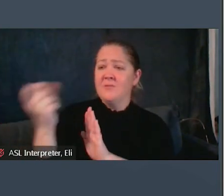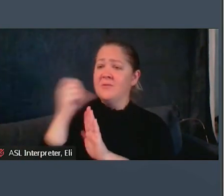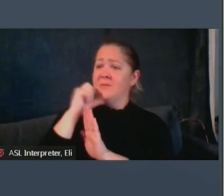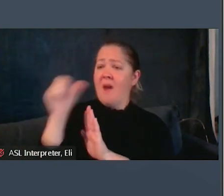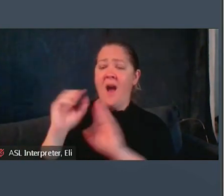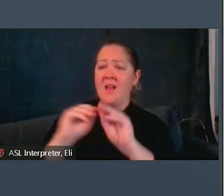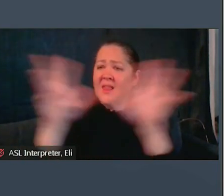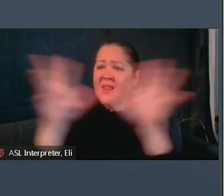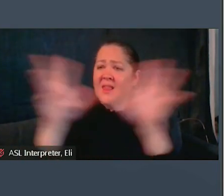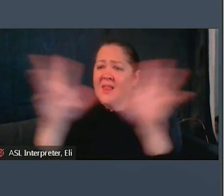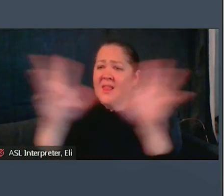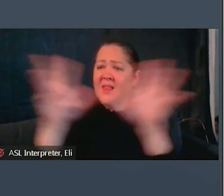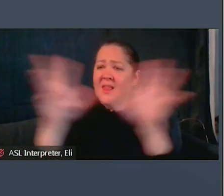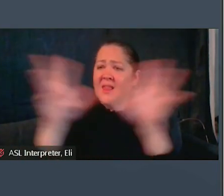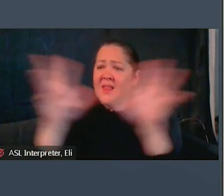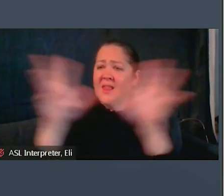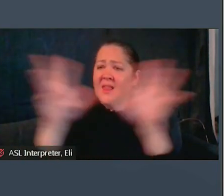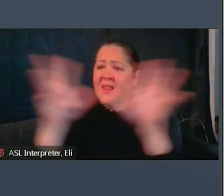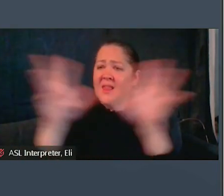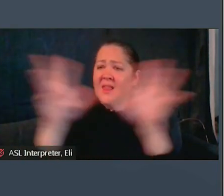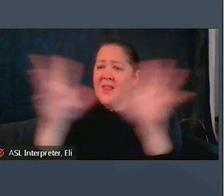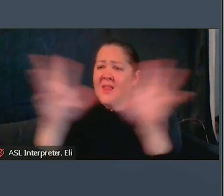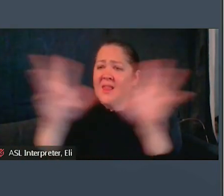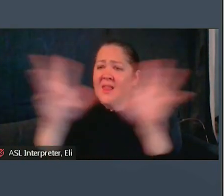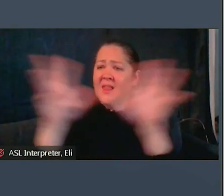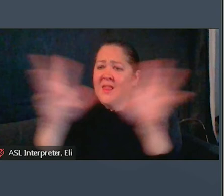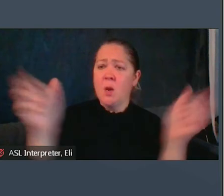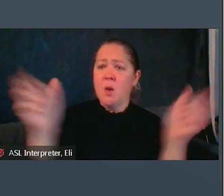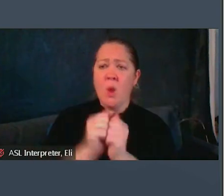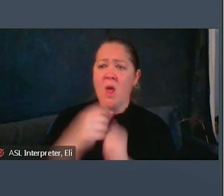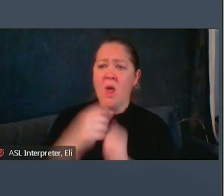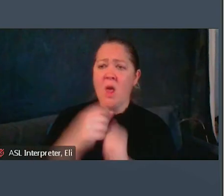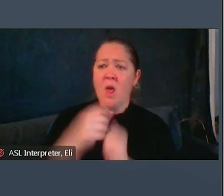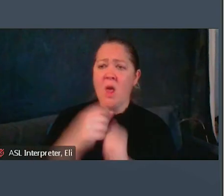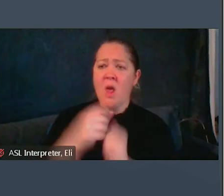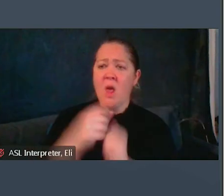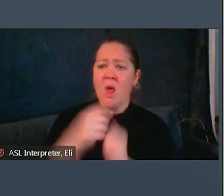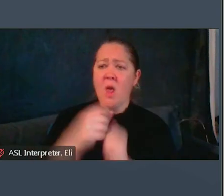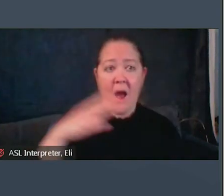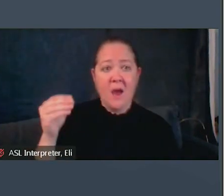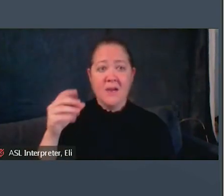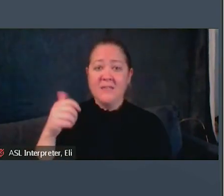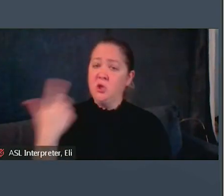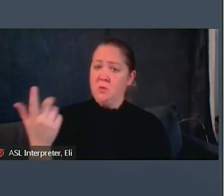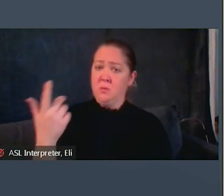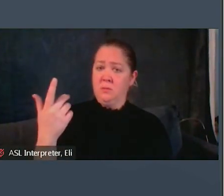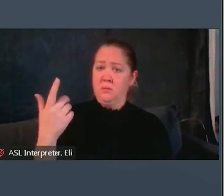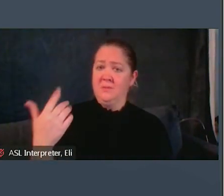disregard for the residents of our communities and the County. This process has been seriously flawed.